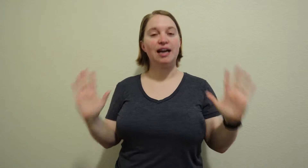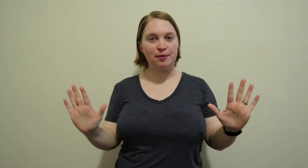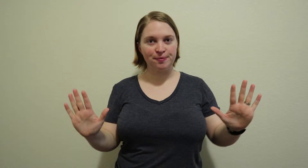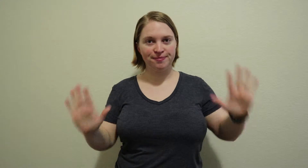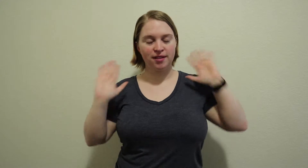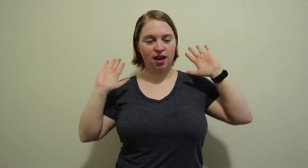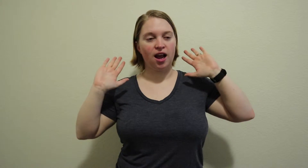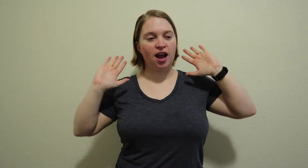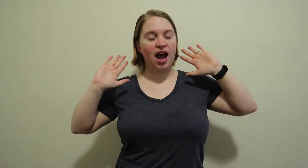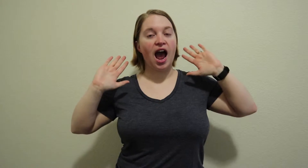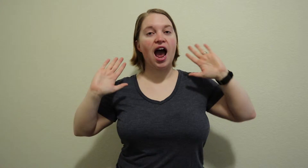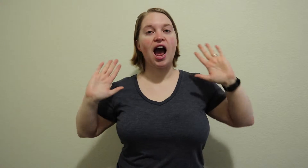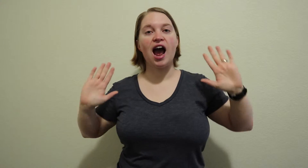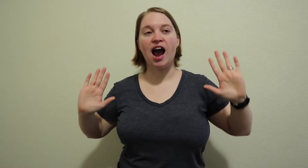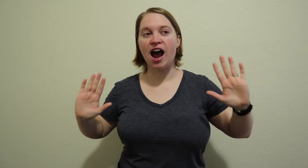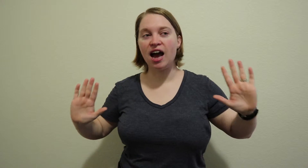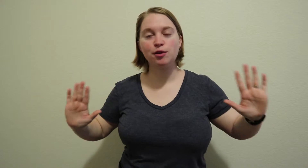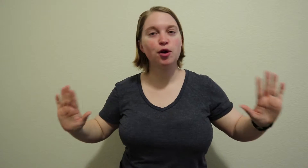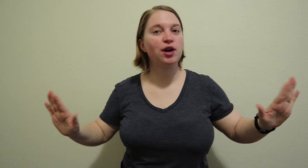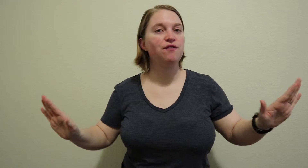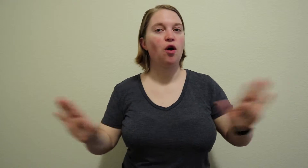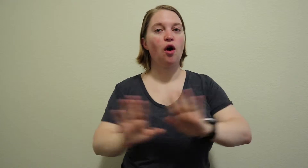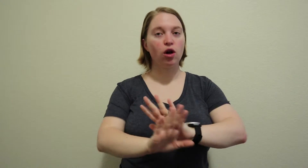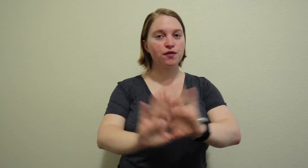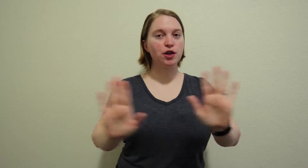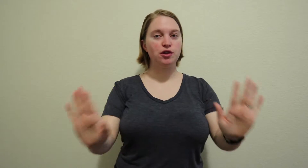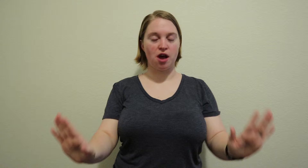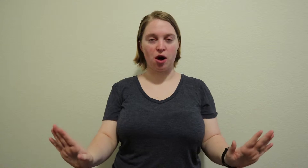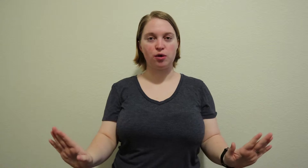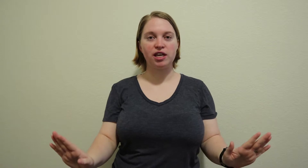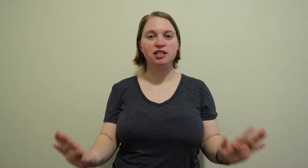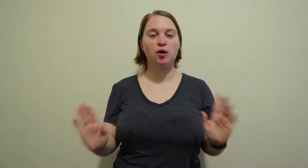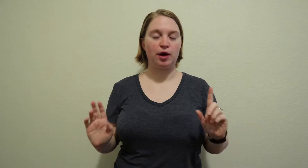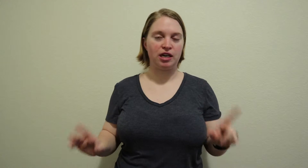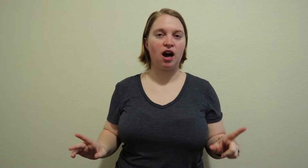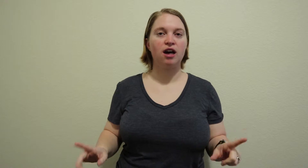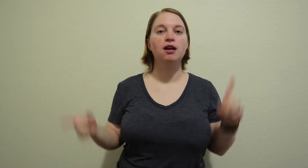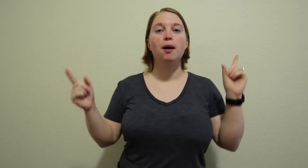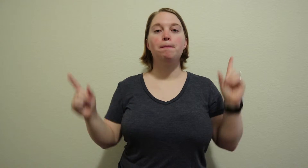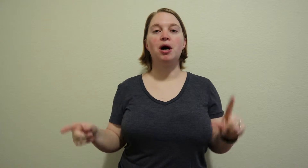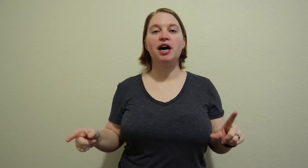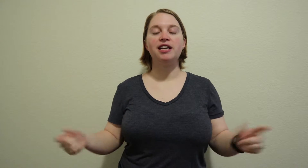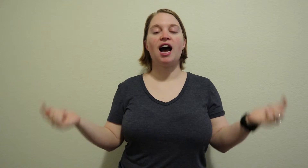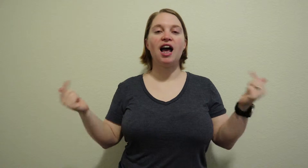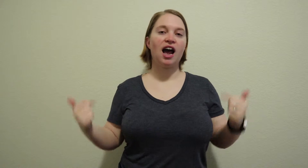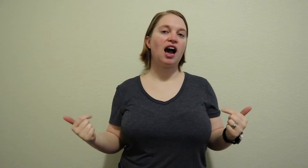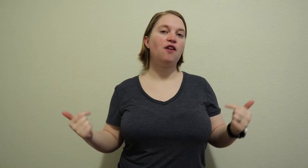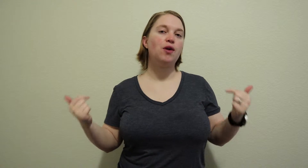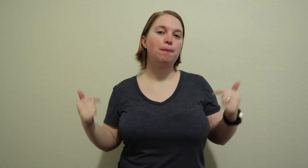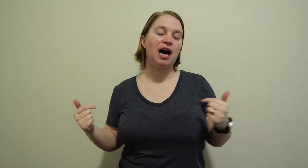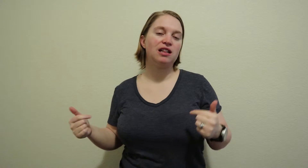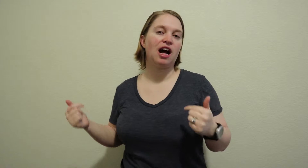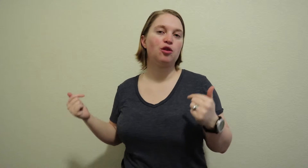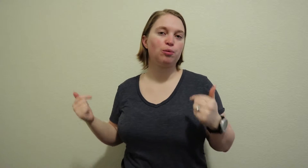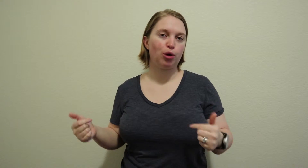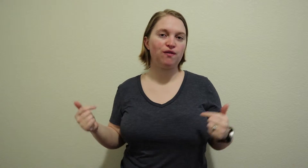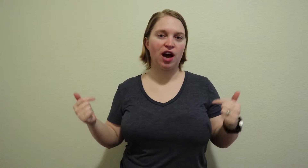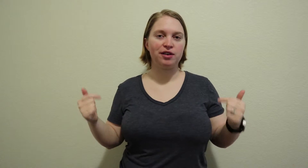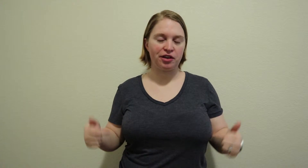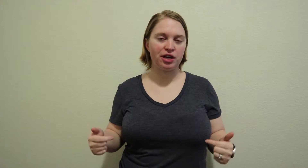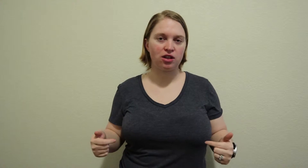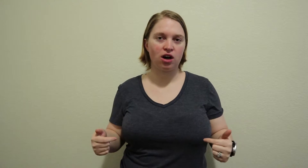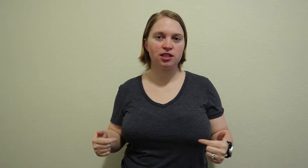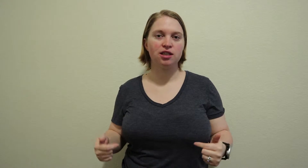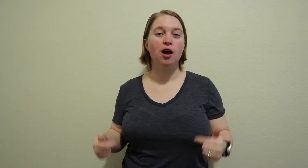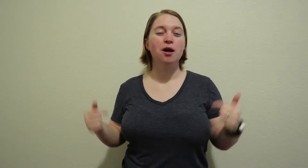Now I don't know if all of you know this or not but I have bilateral profound hearing loss